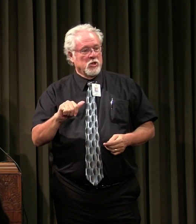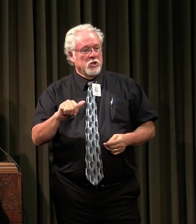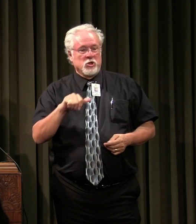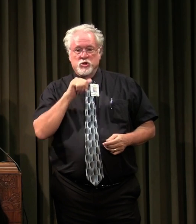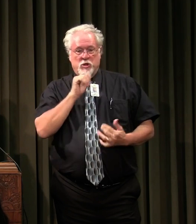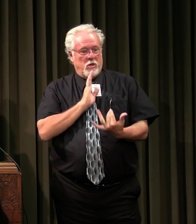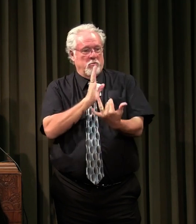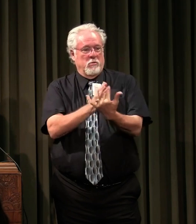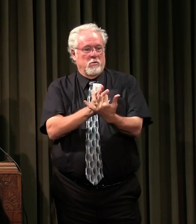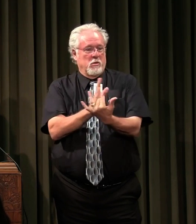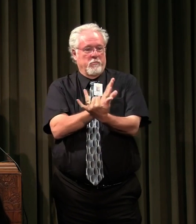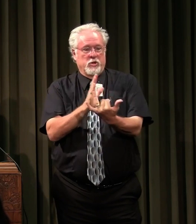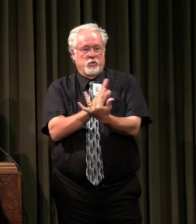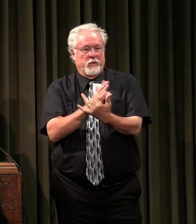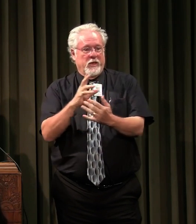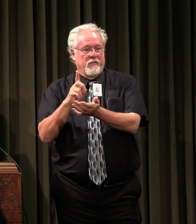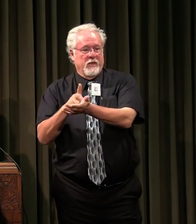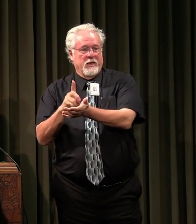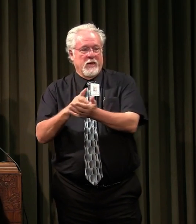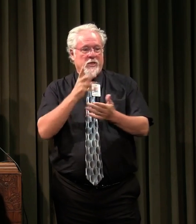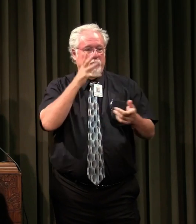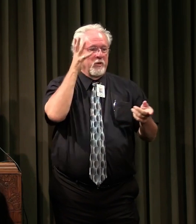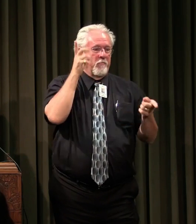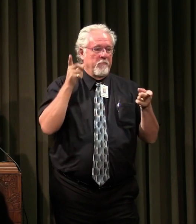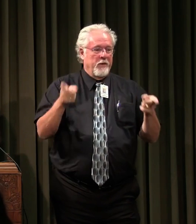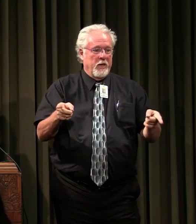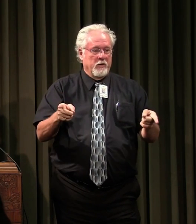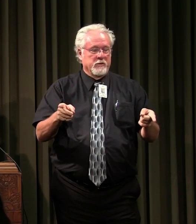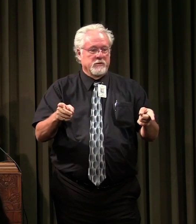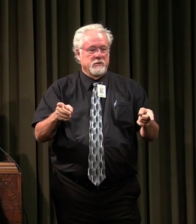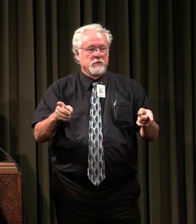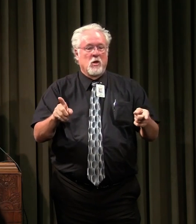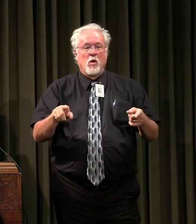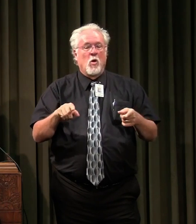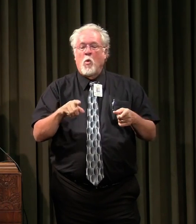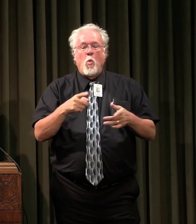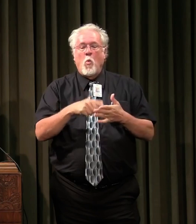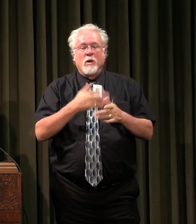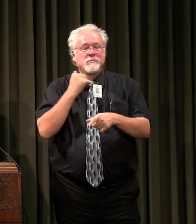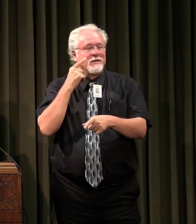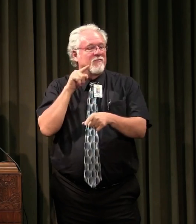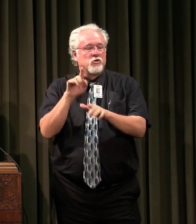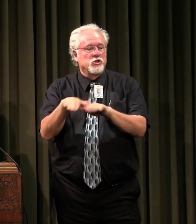and the parents when it comes to what might be best for those children and I